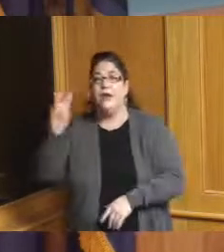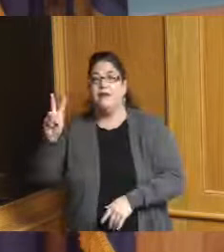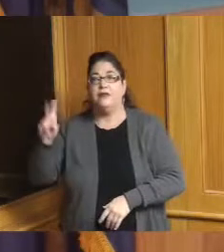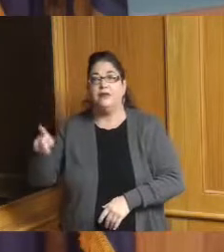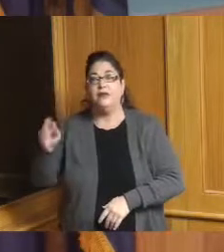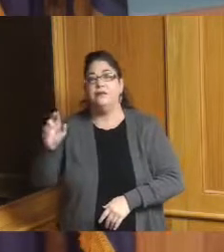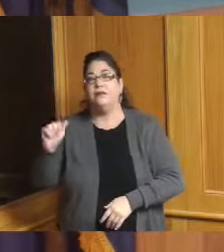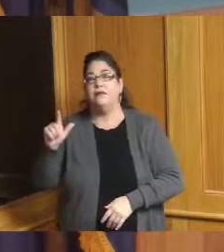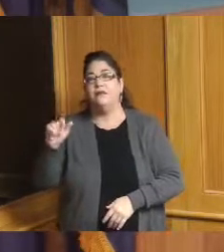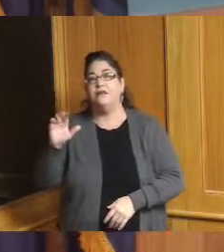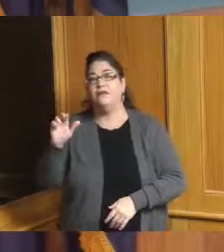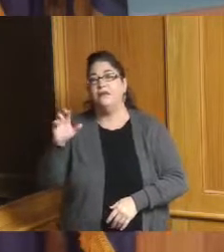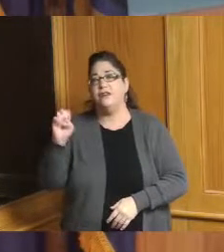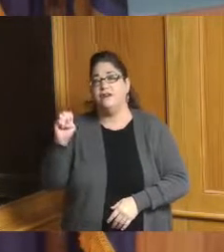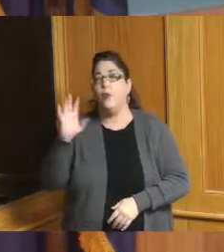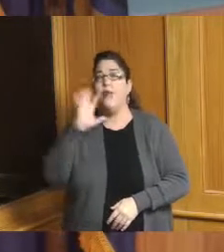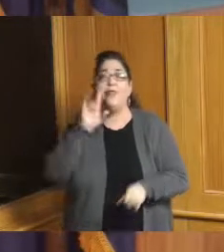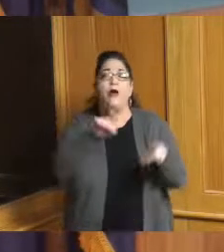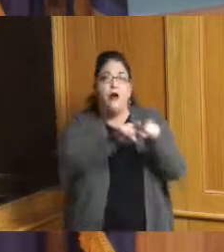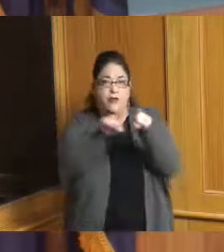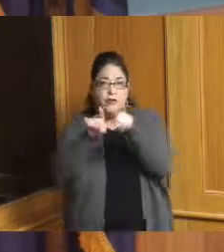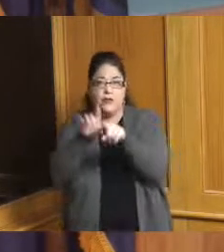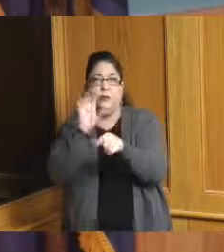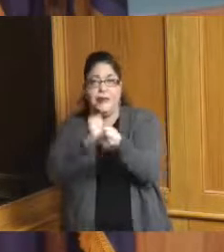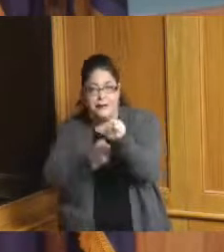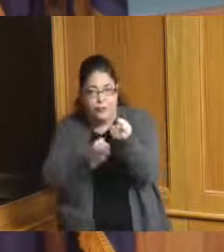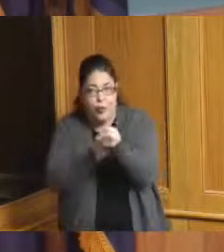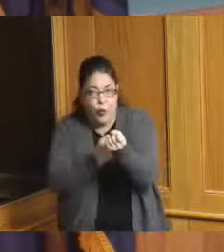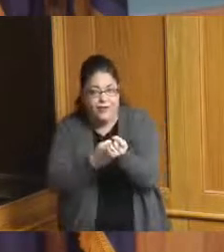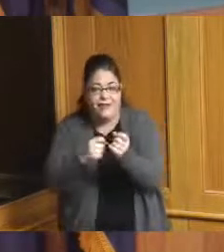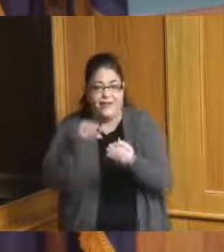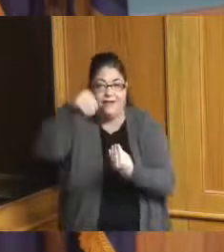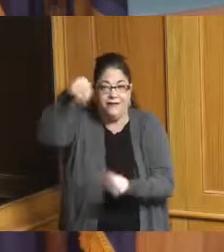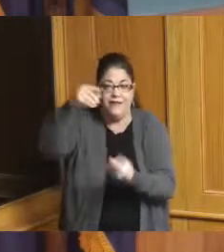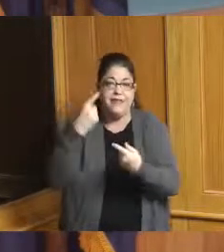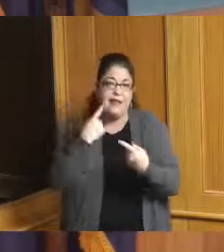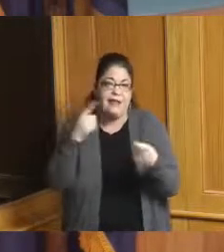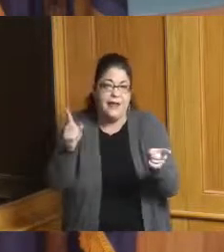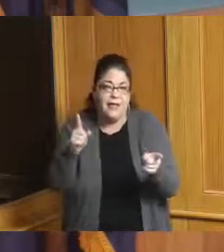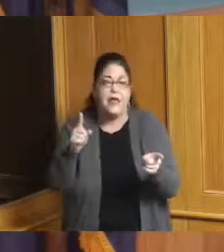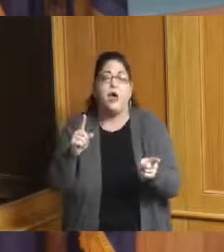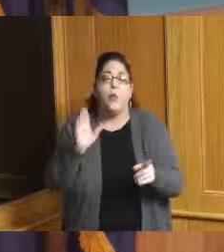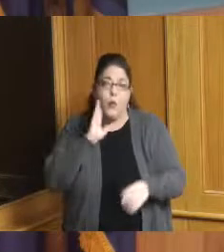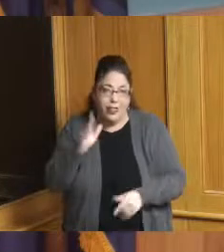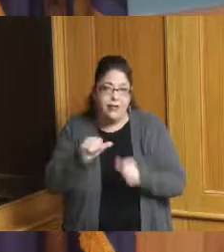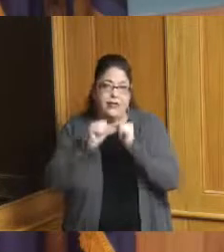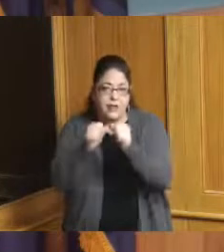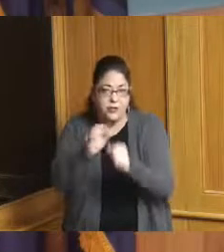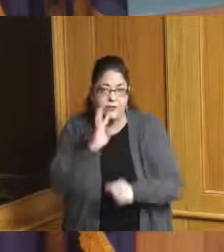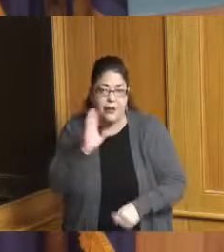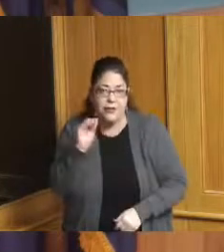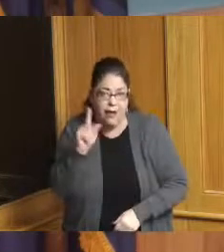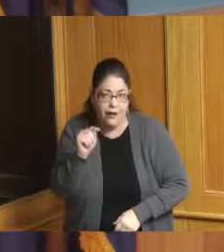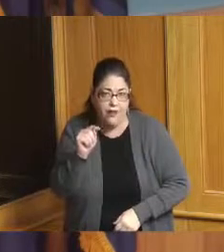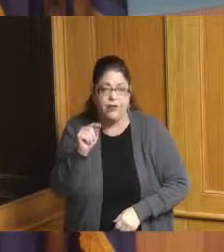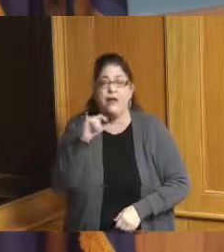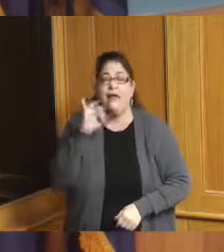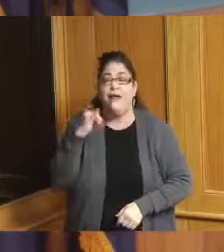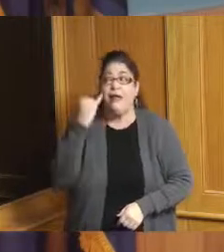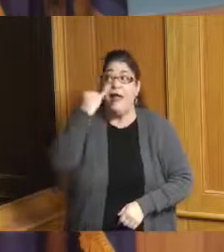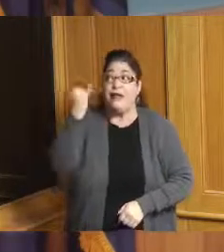also will be supportive of this but also continue to speak out and if I have an idea bring forward